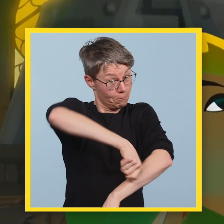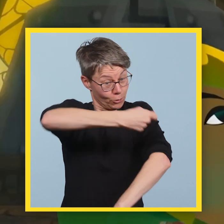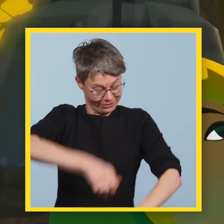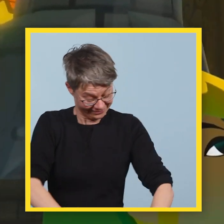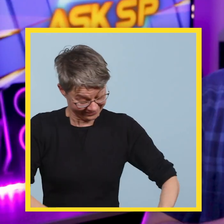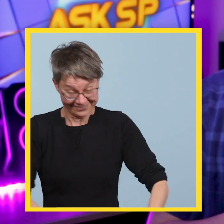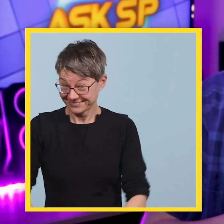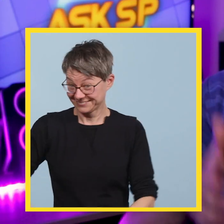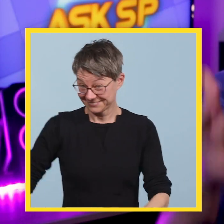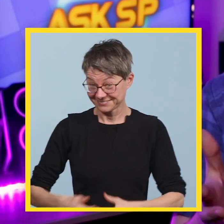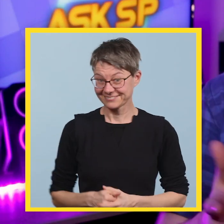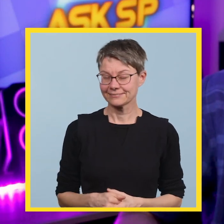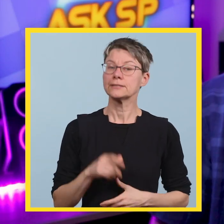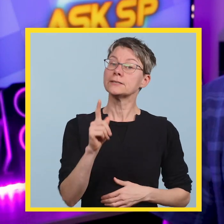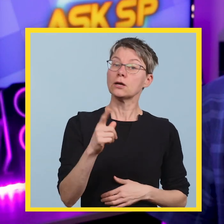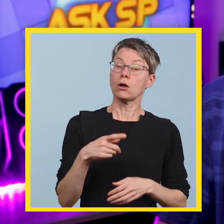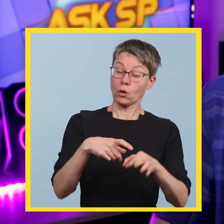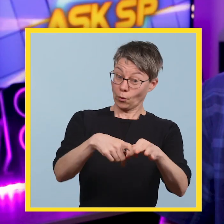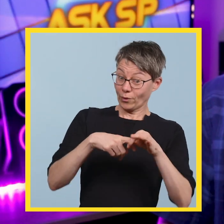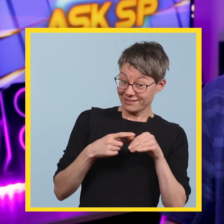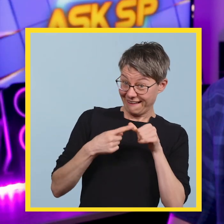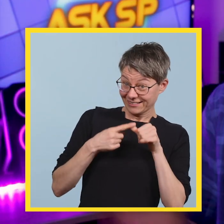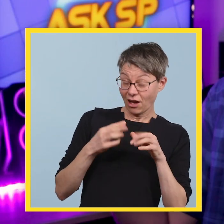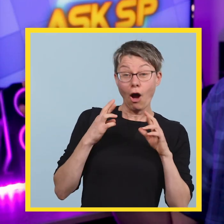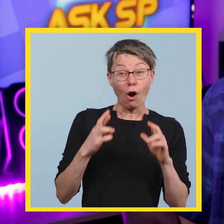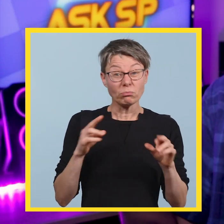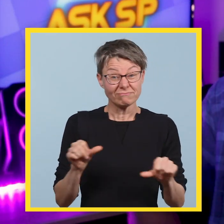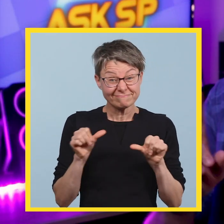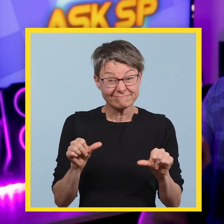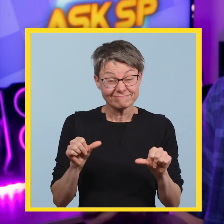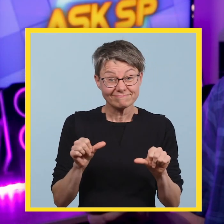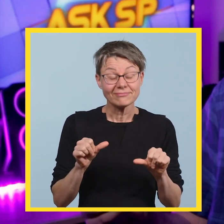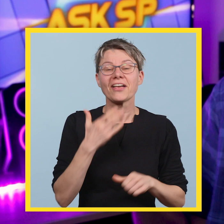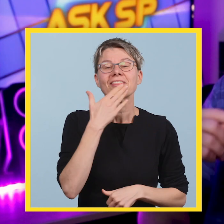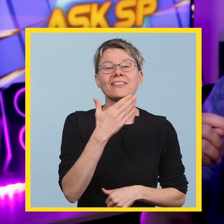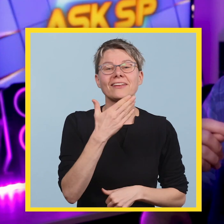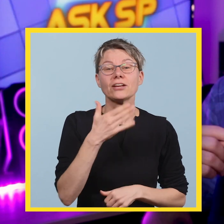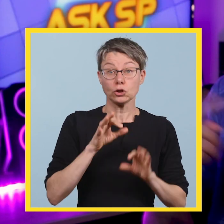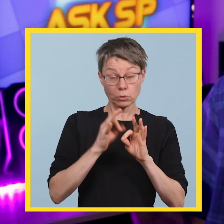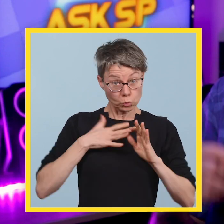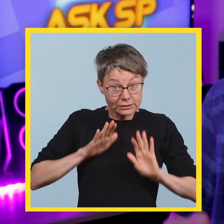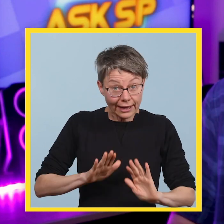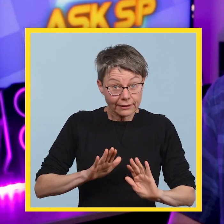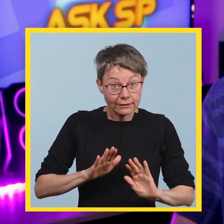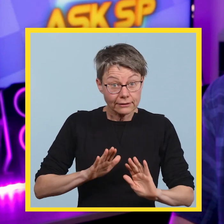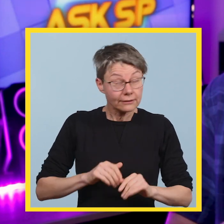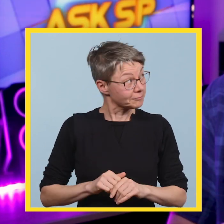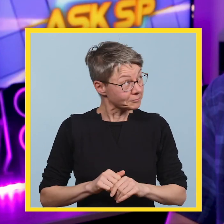Alright. I hope that answers your questions, Amy. And thanks, Tanya. Oh, would you like to stick around while we answer the rest of the questions?